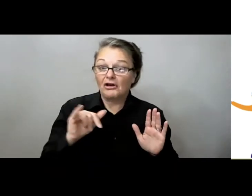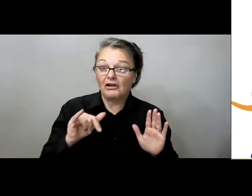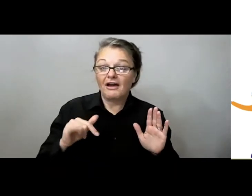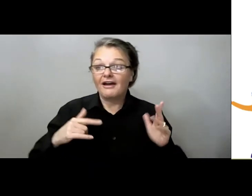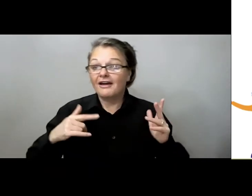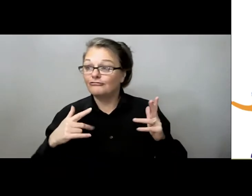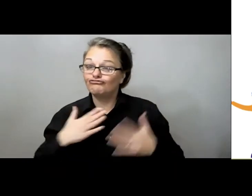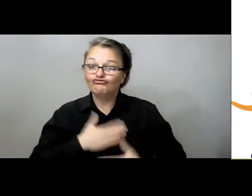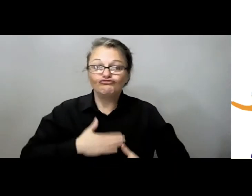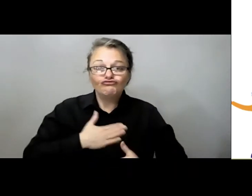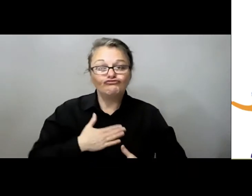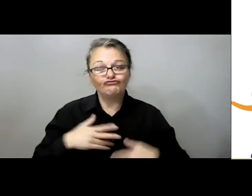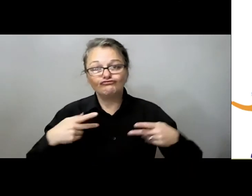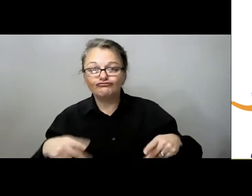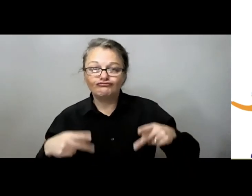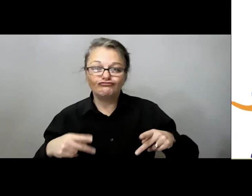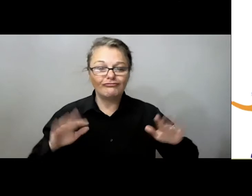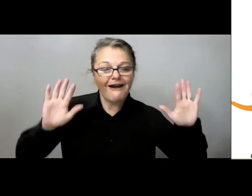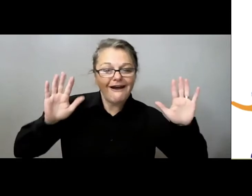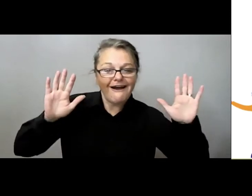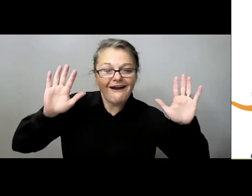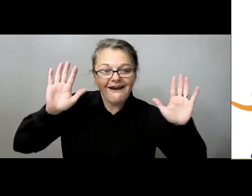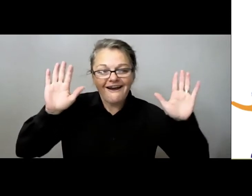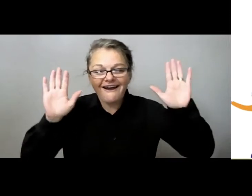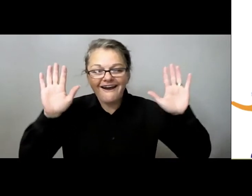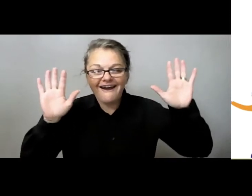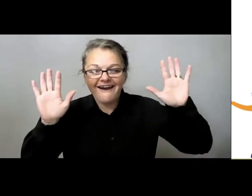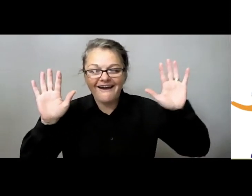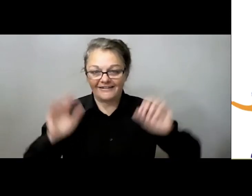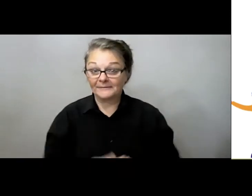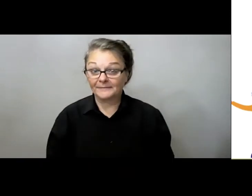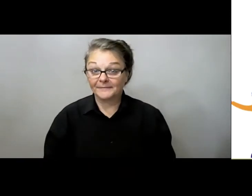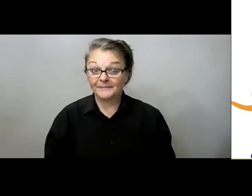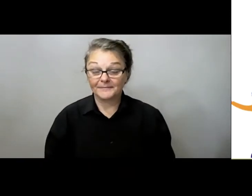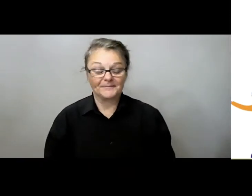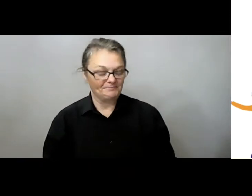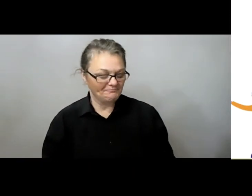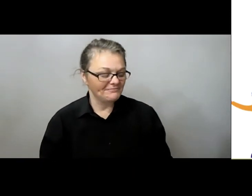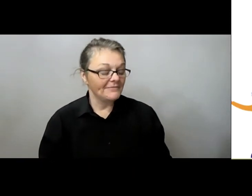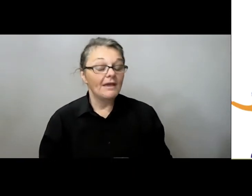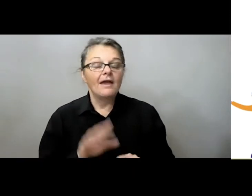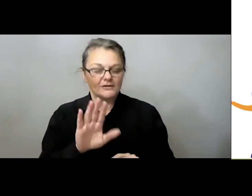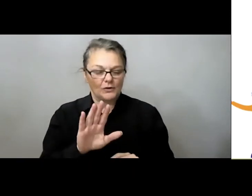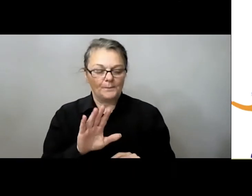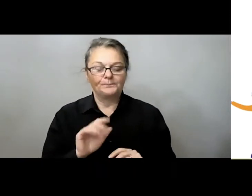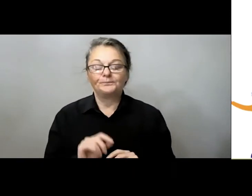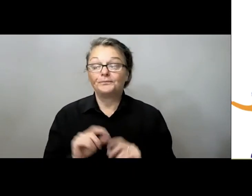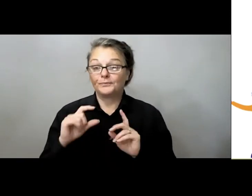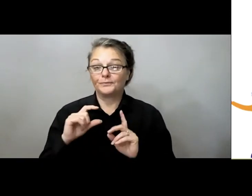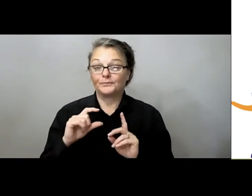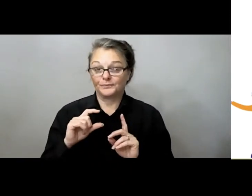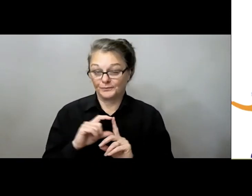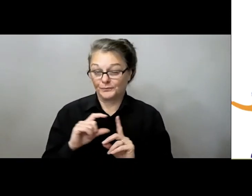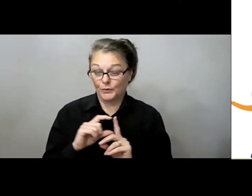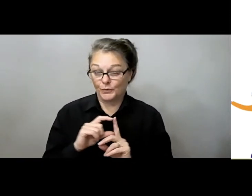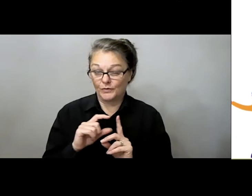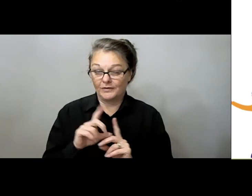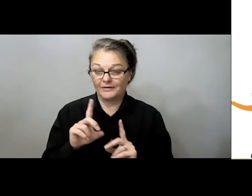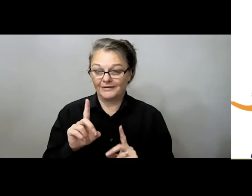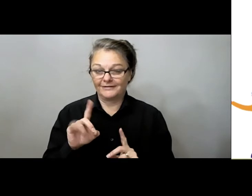IN THE AIR AND THEY'RE HAVING A GOOD TIME. SO, IF WE GO BACK TO THE DEFINITION OF DISABILITY,